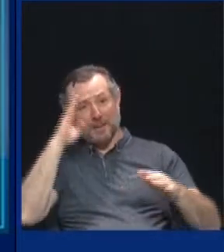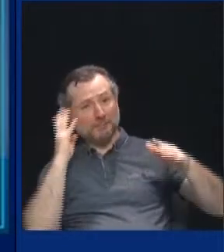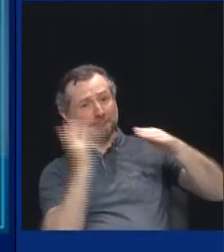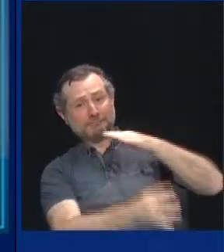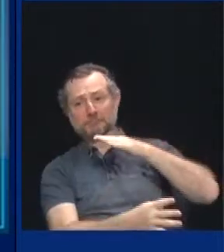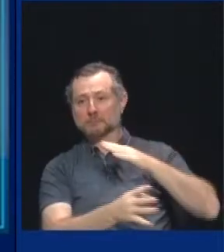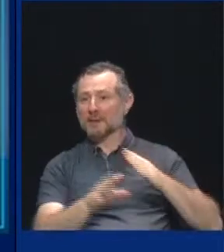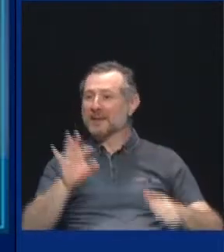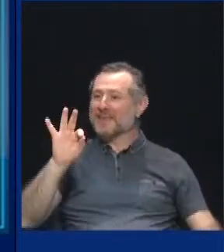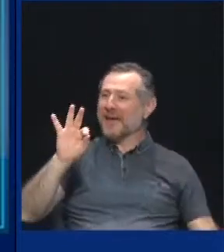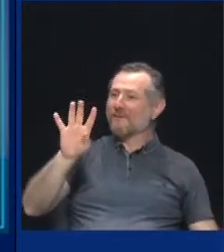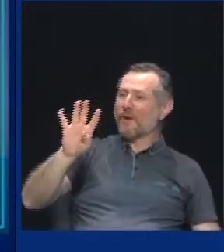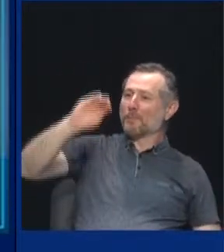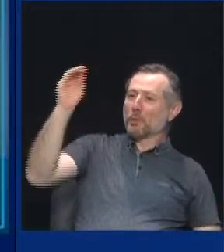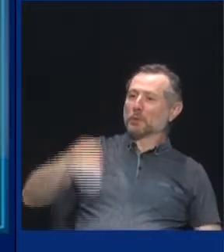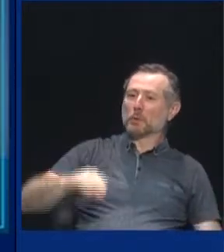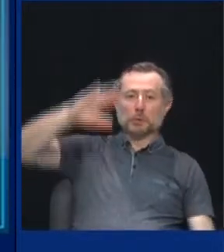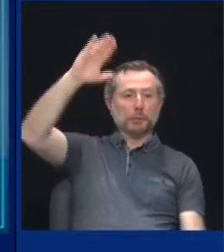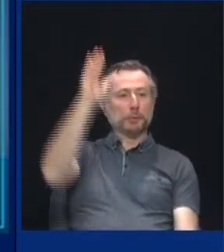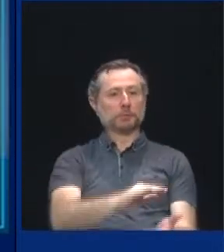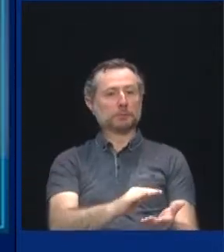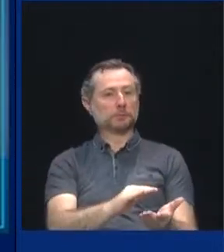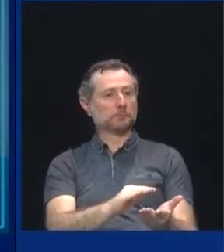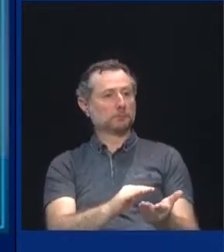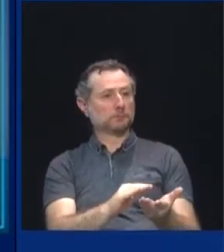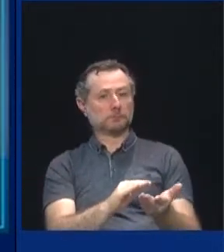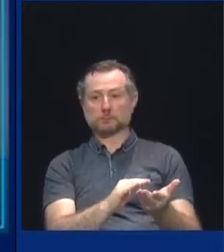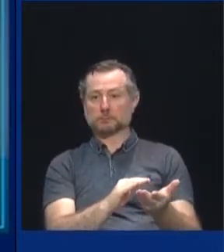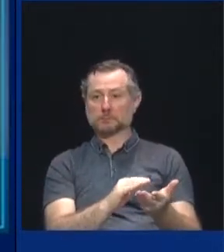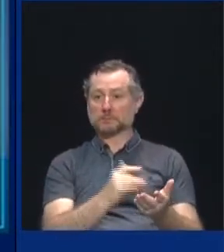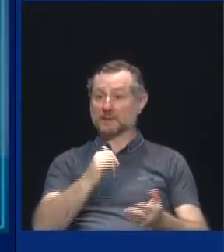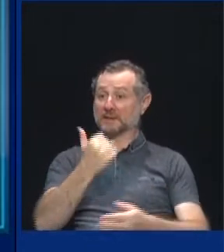THOSE WHO ARE VACCINATED REDUCE THE RISK OF HOSPITALIZATION BY